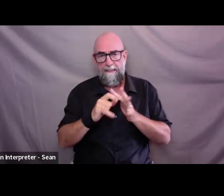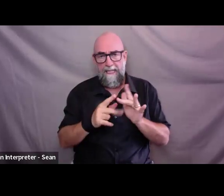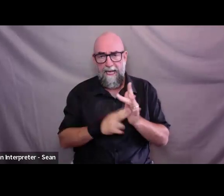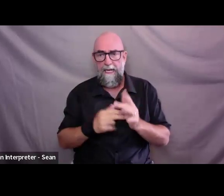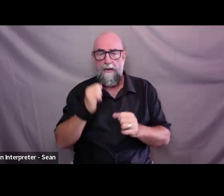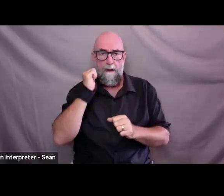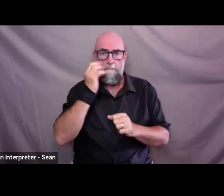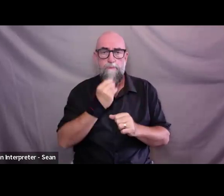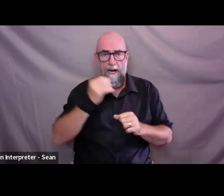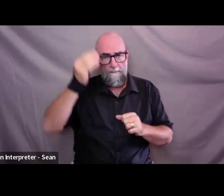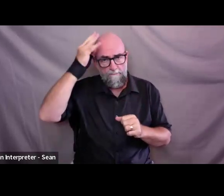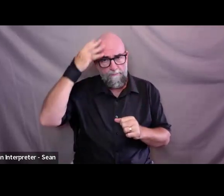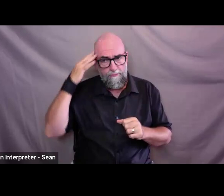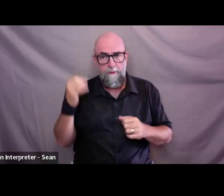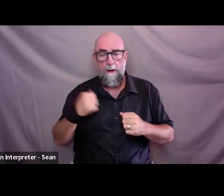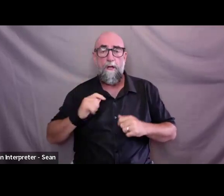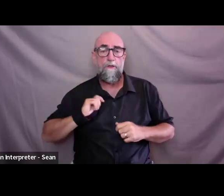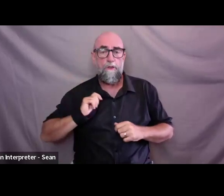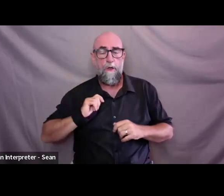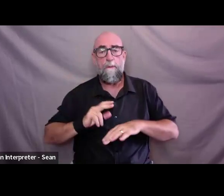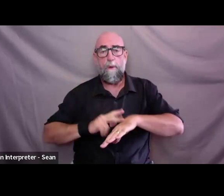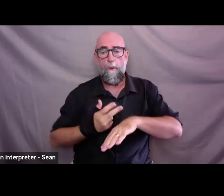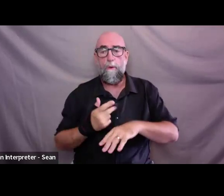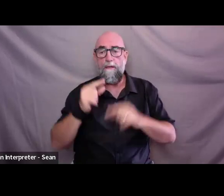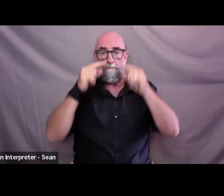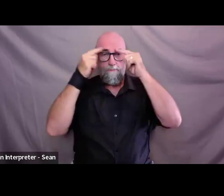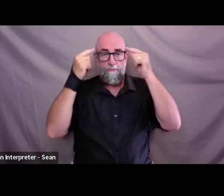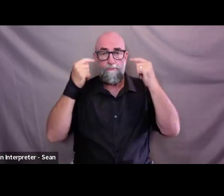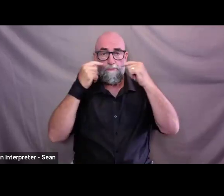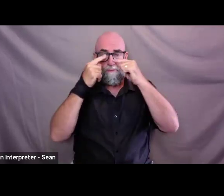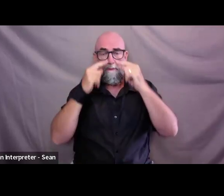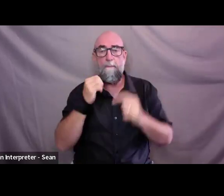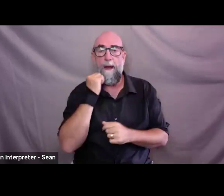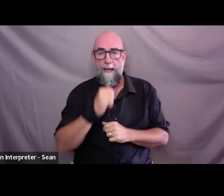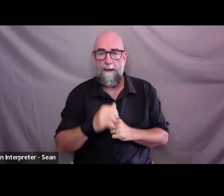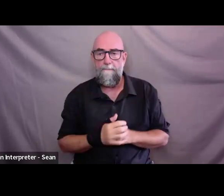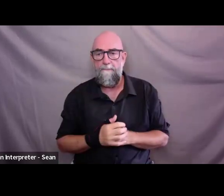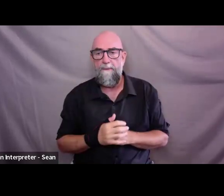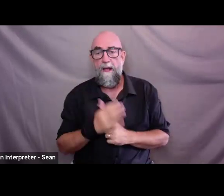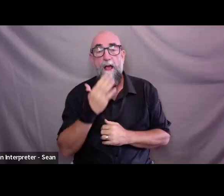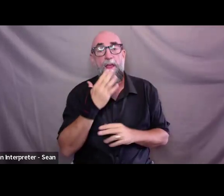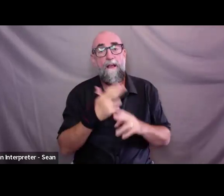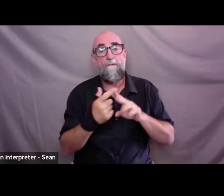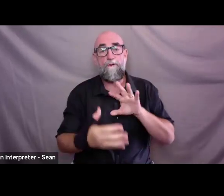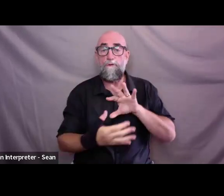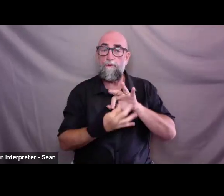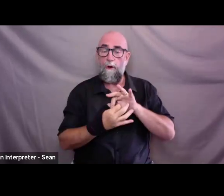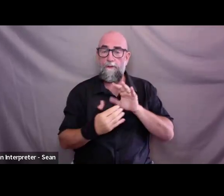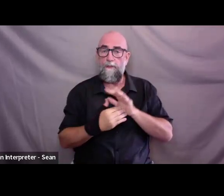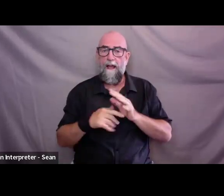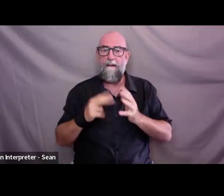governance conversation in the series,